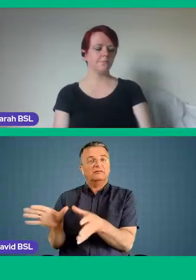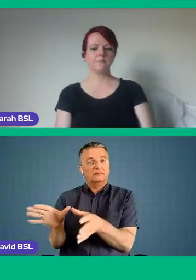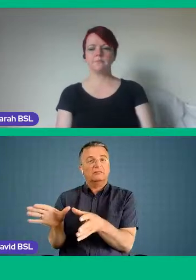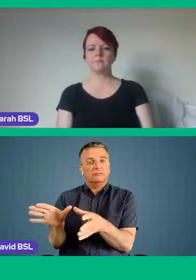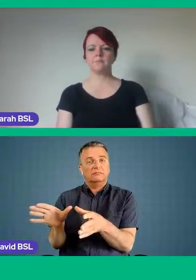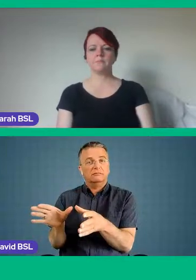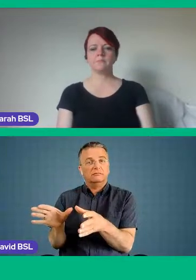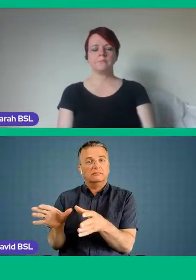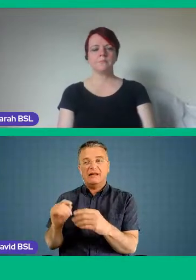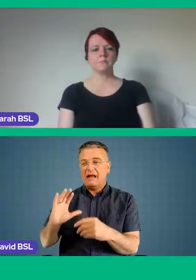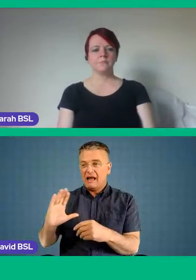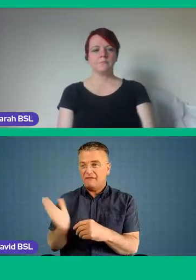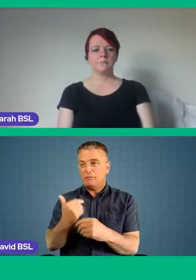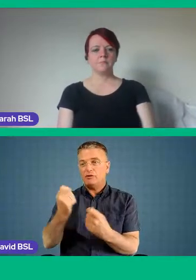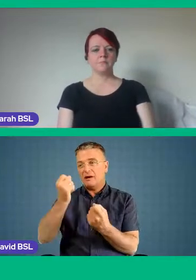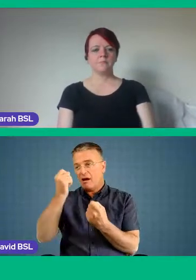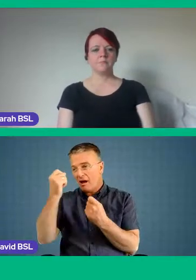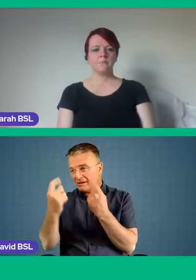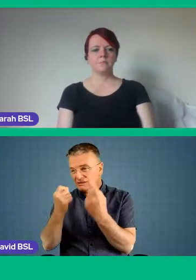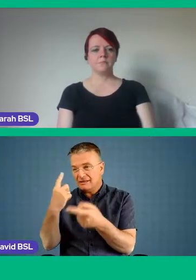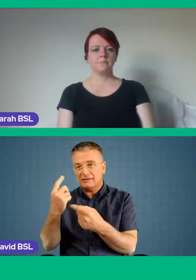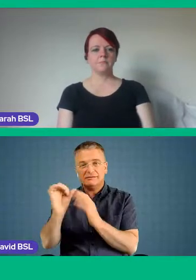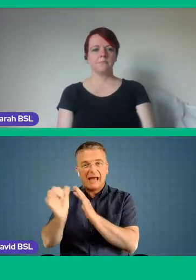valued